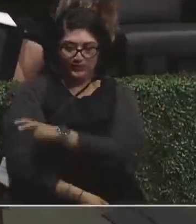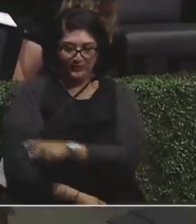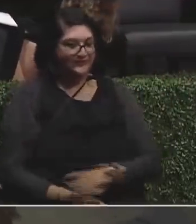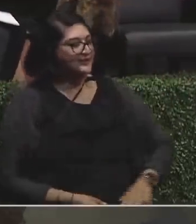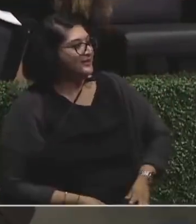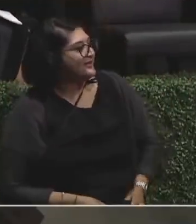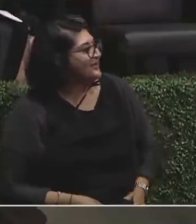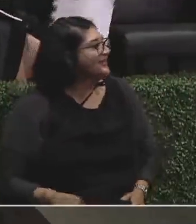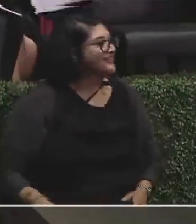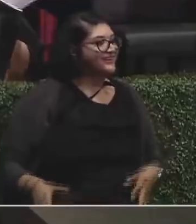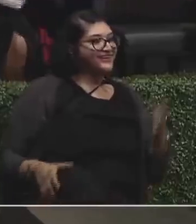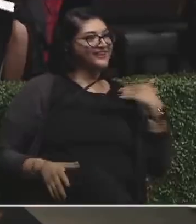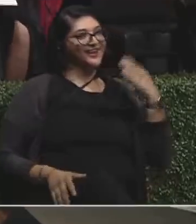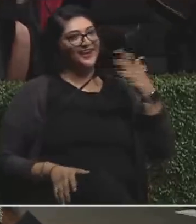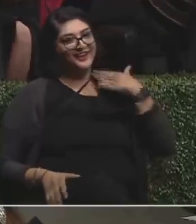CONGRATULATIONS CLASS OF 2018.